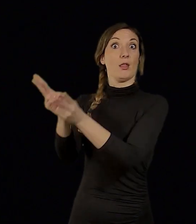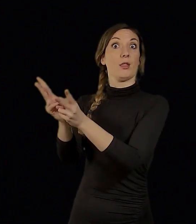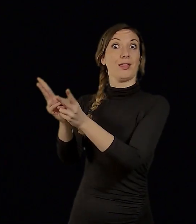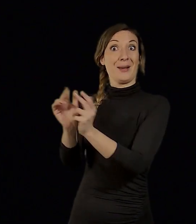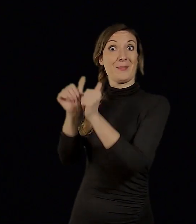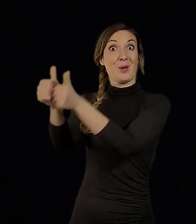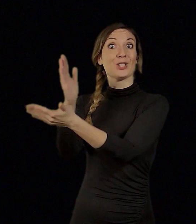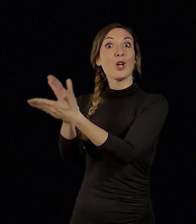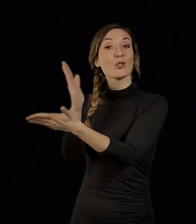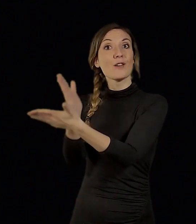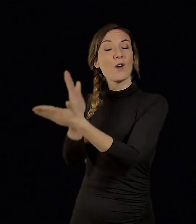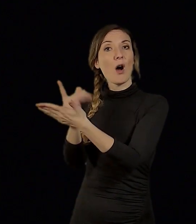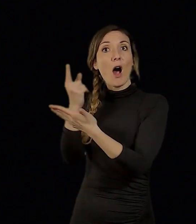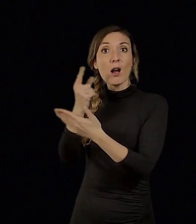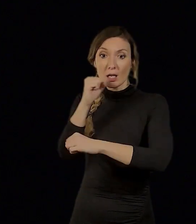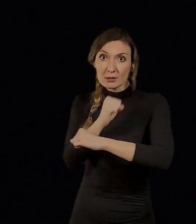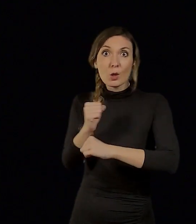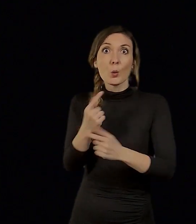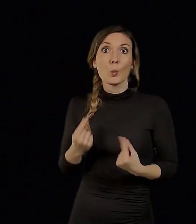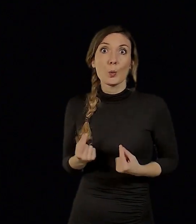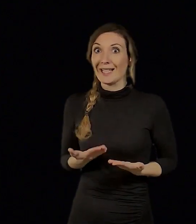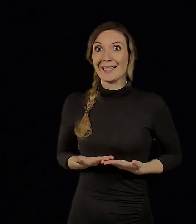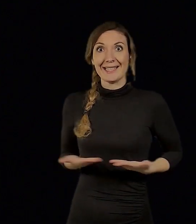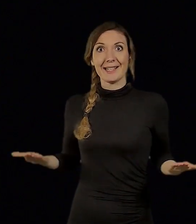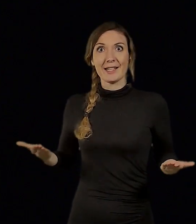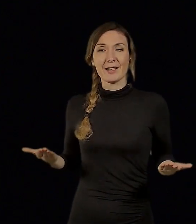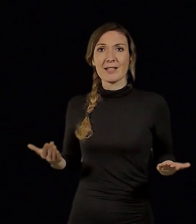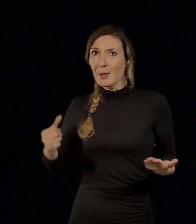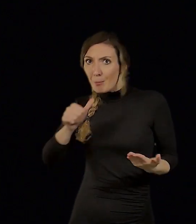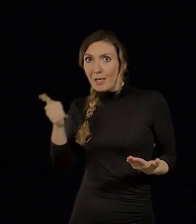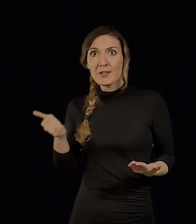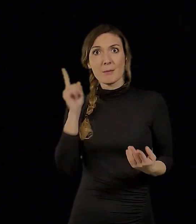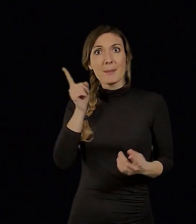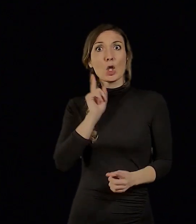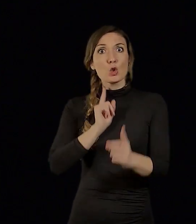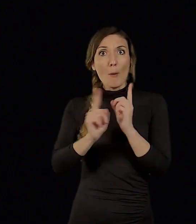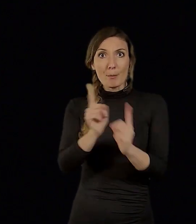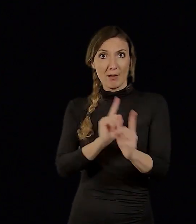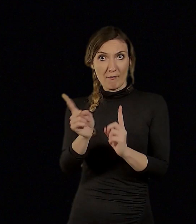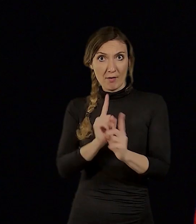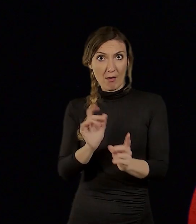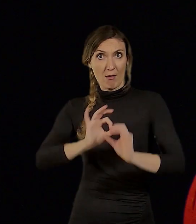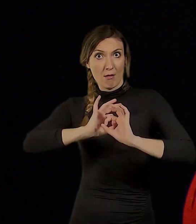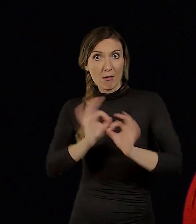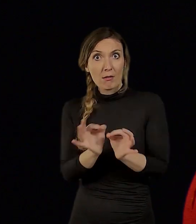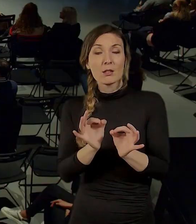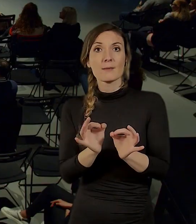connect and create a truly pleasant environment. Because that's how a pleasant environment will certainly be created.